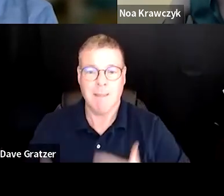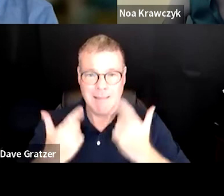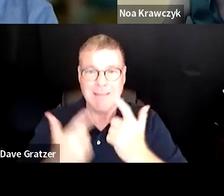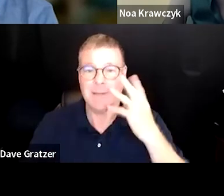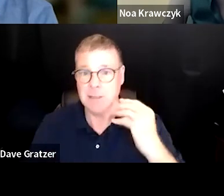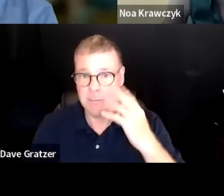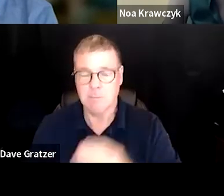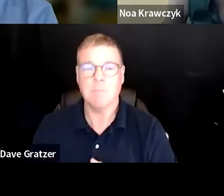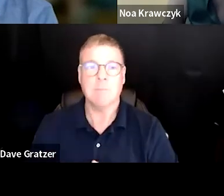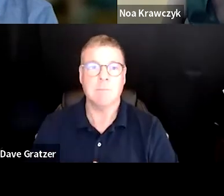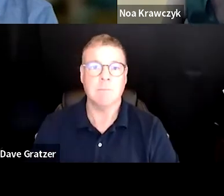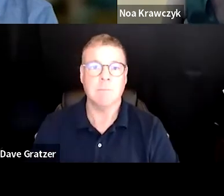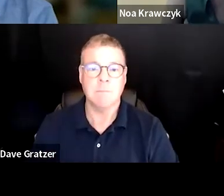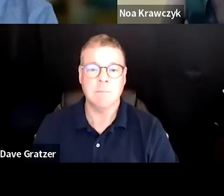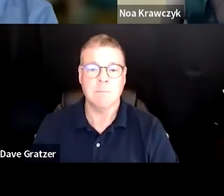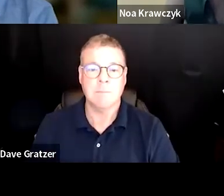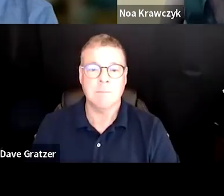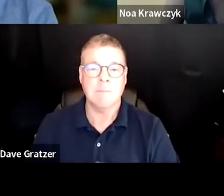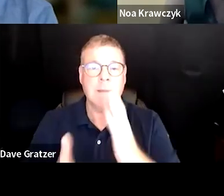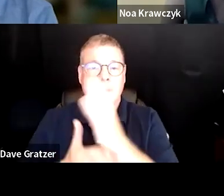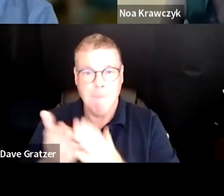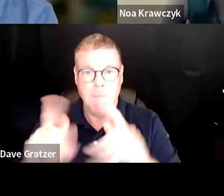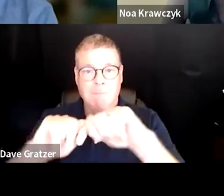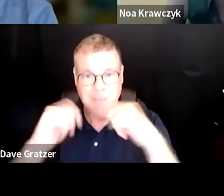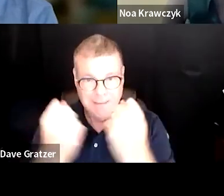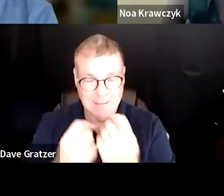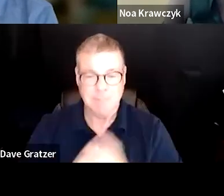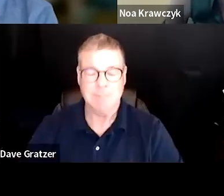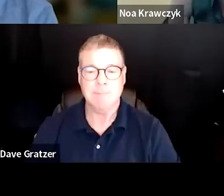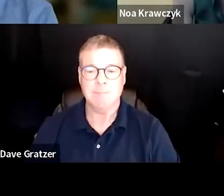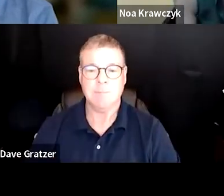being part of the team and facilitating your programming.